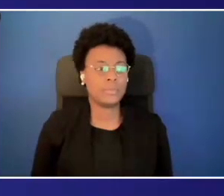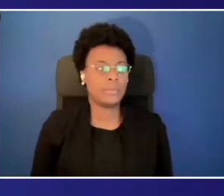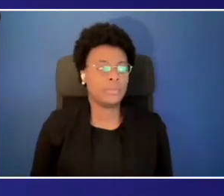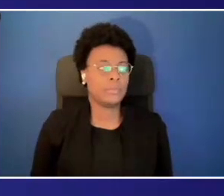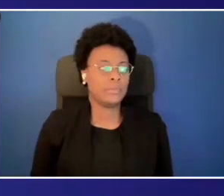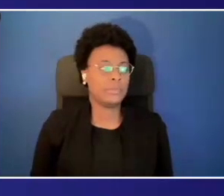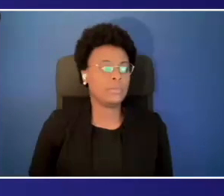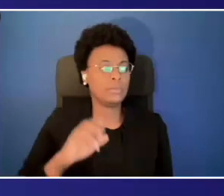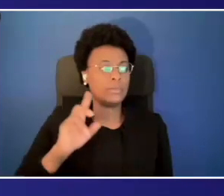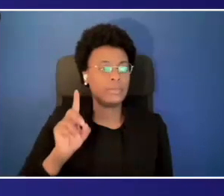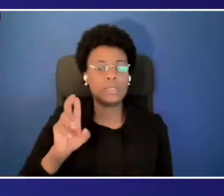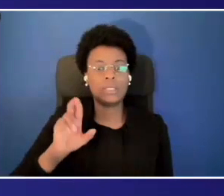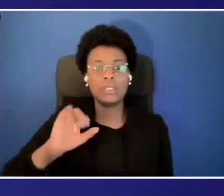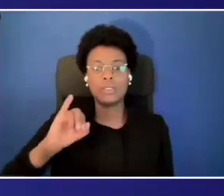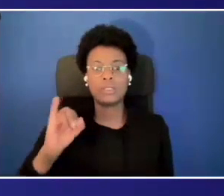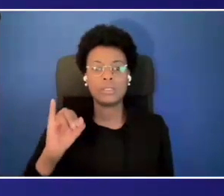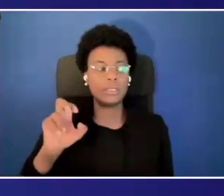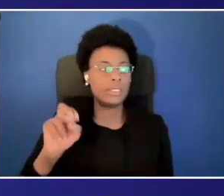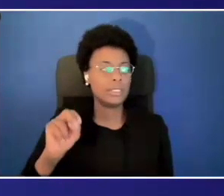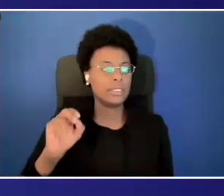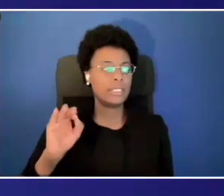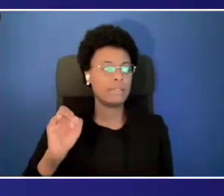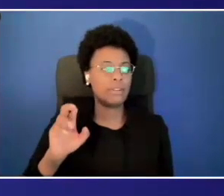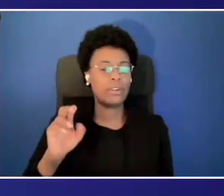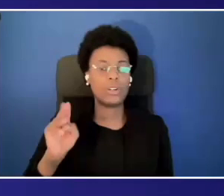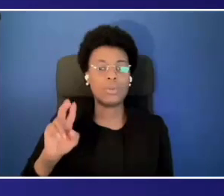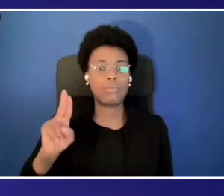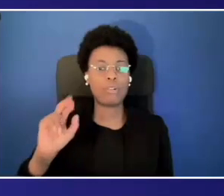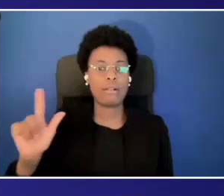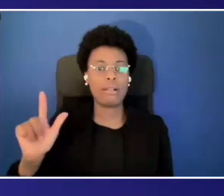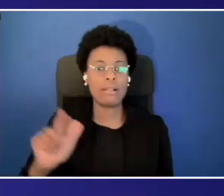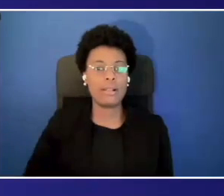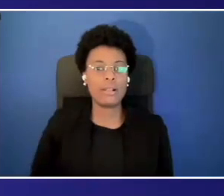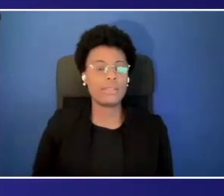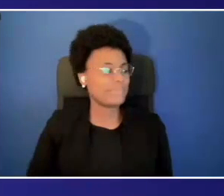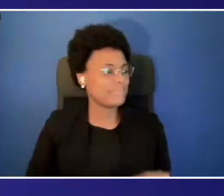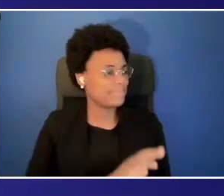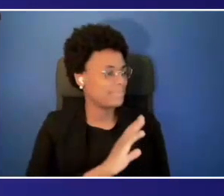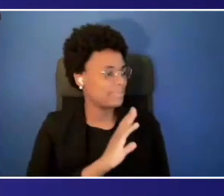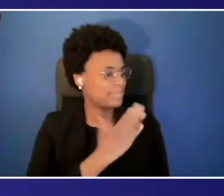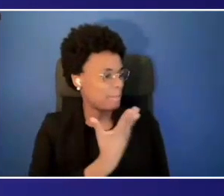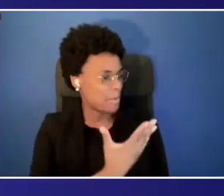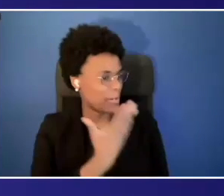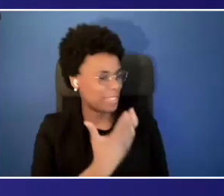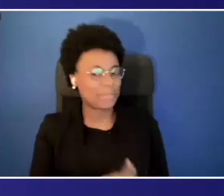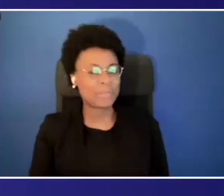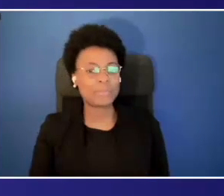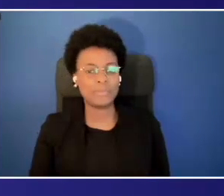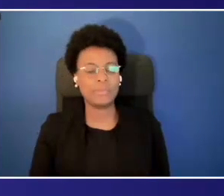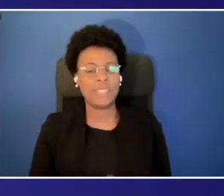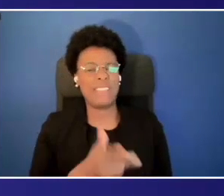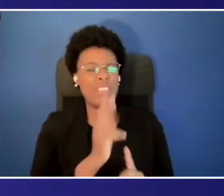Dr. Jennifer Broe. Good morning. My name? You have 3ÿmin. Okay, good morning. My name is Dr.